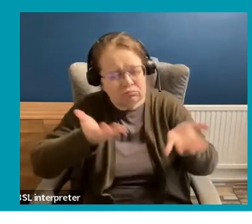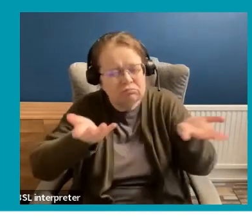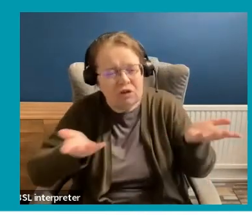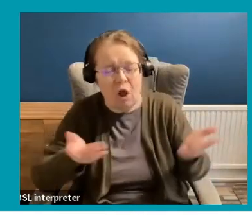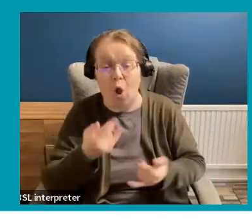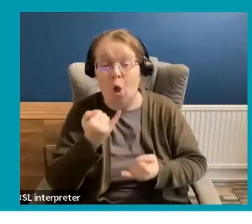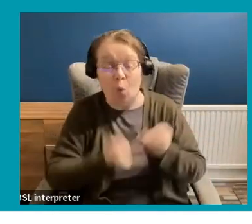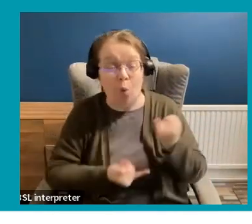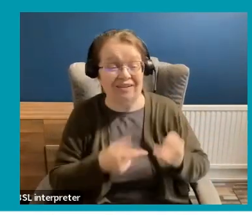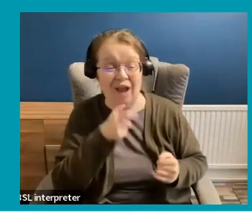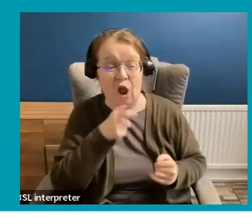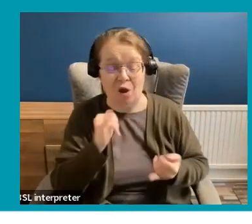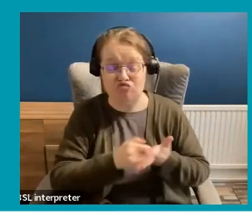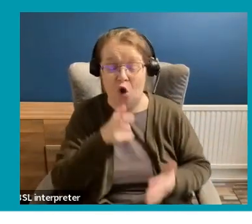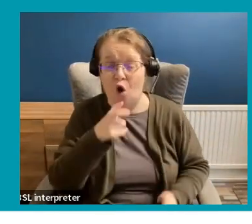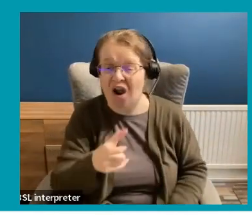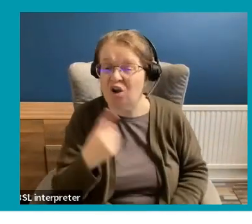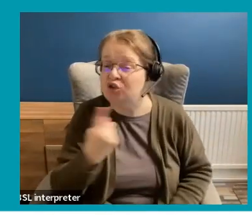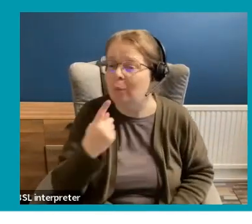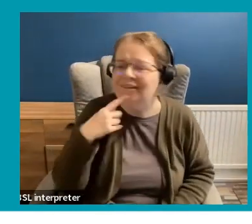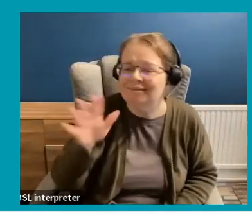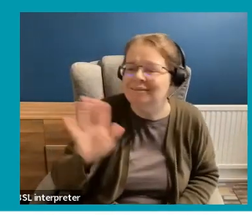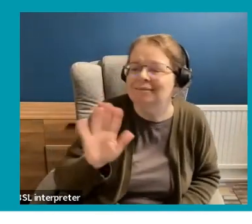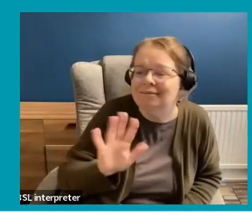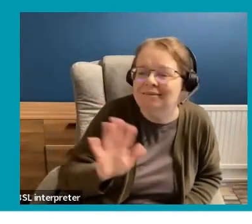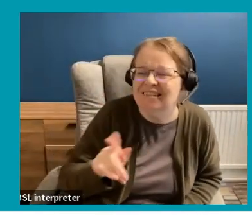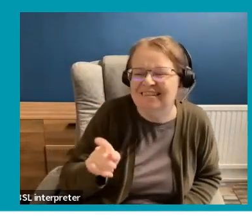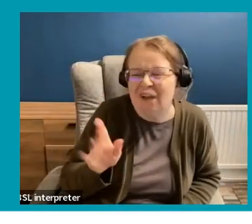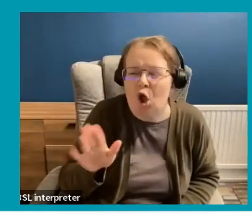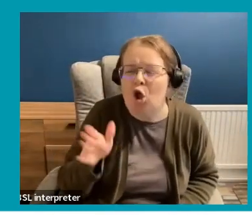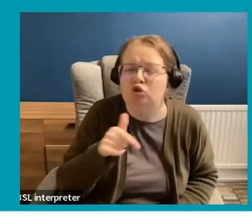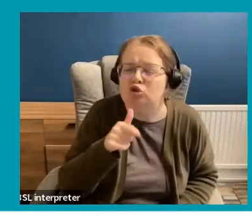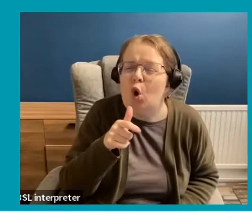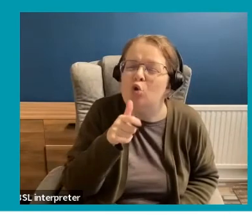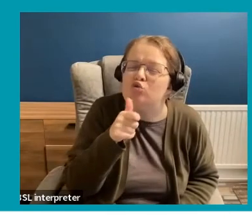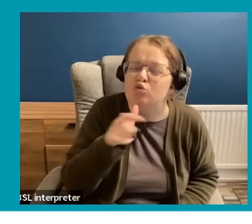can happen you say the wrong thing and someone says, actually we use this term now. >>TOBY: